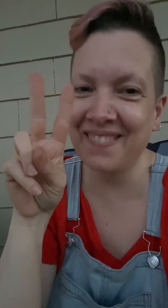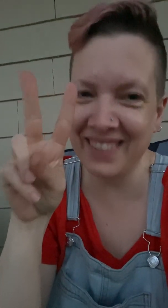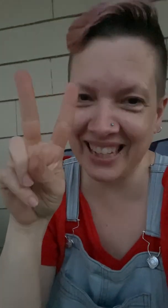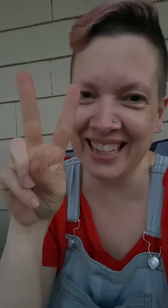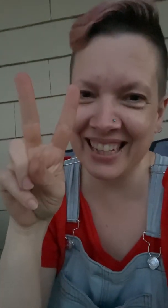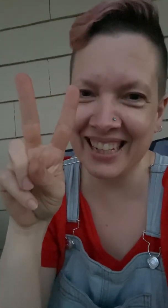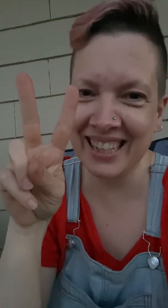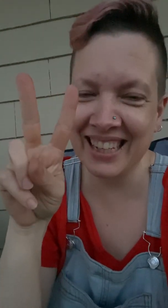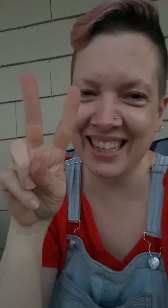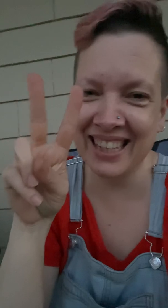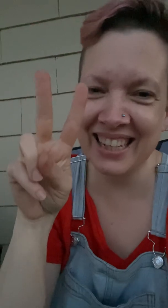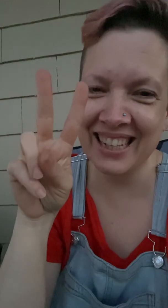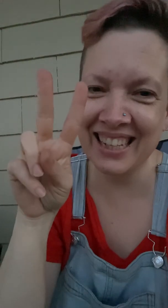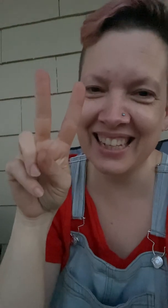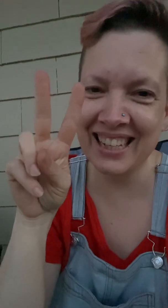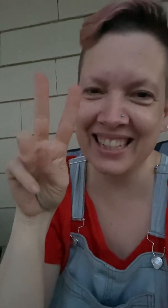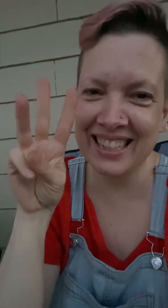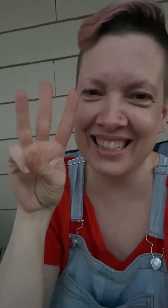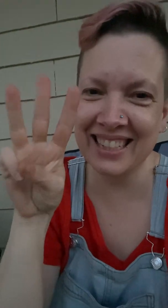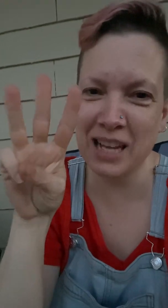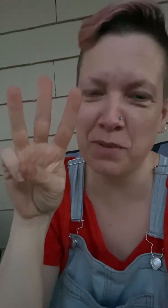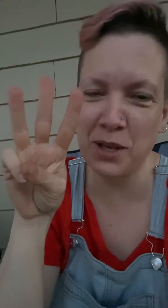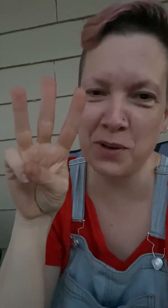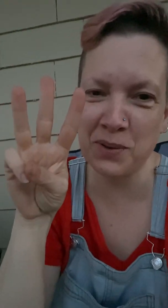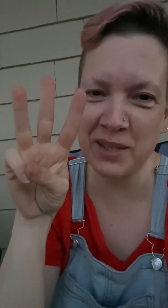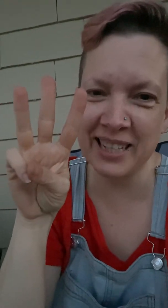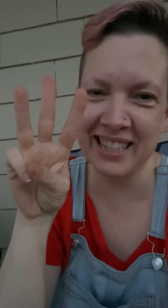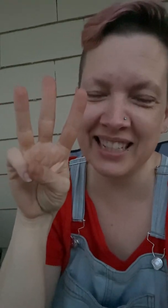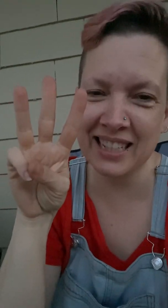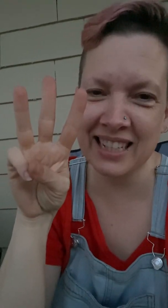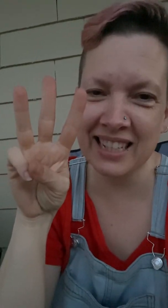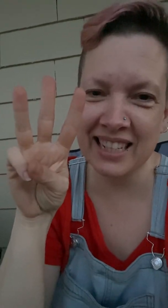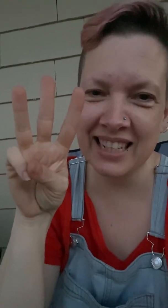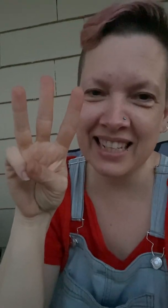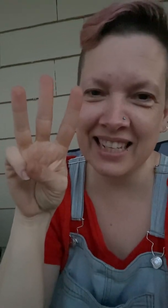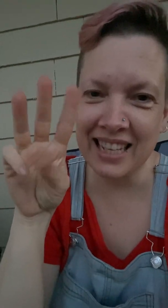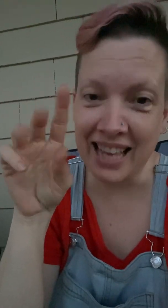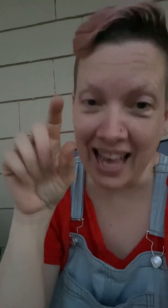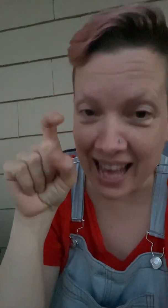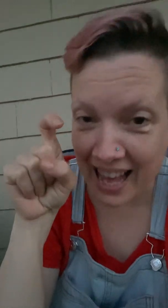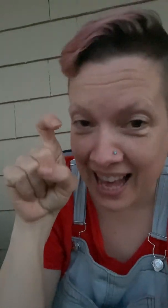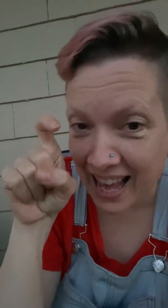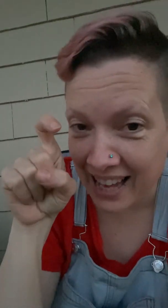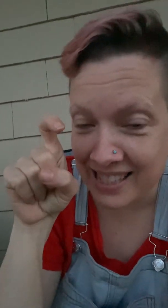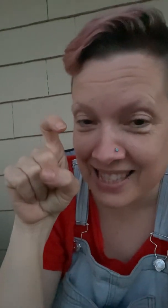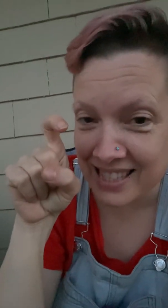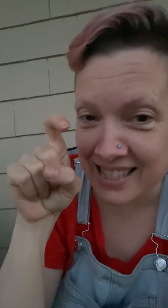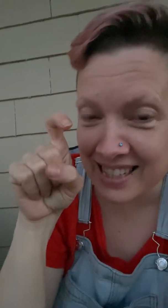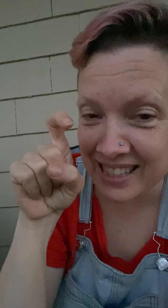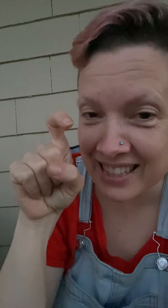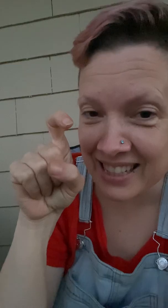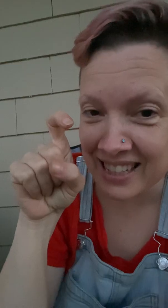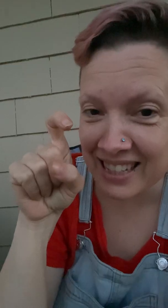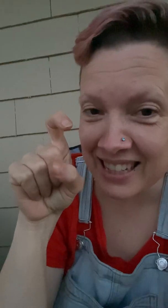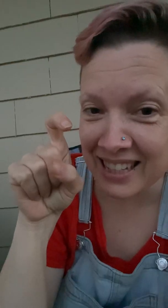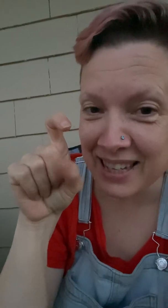V. W. X.